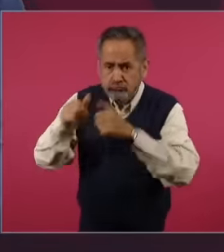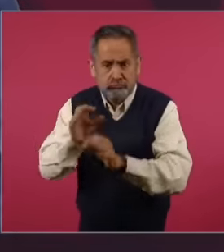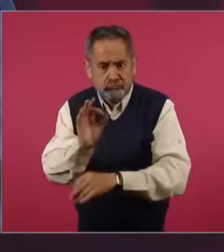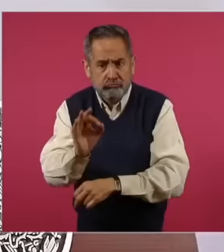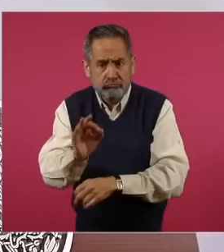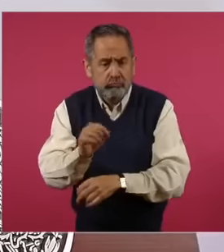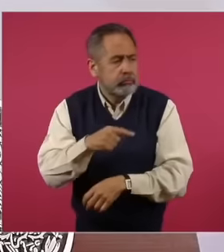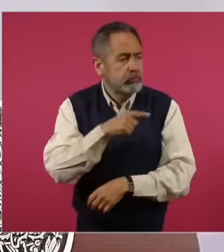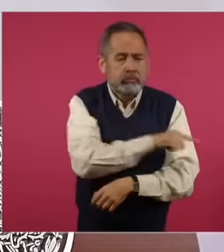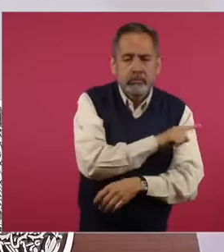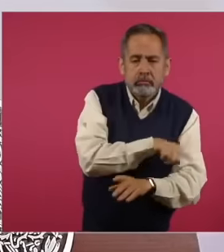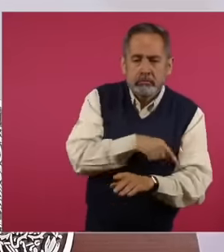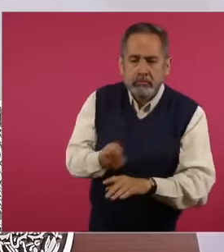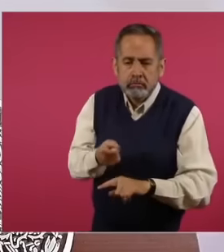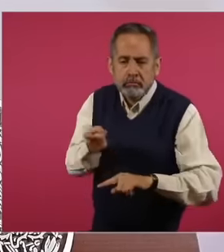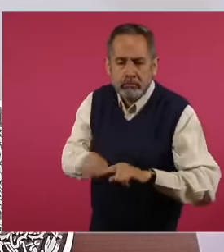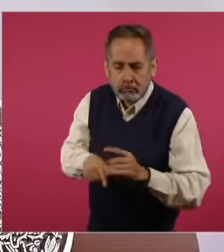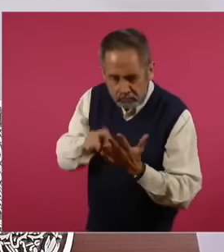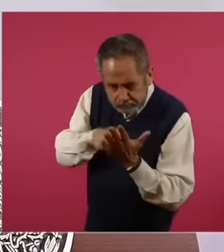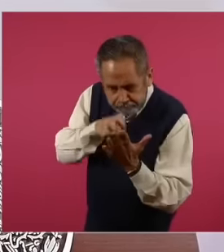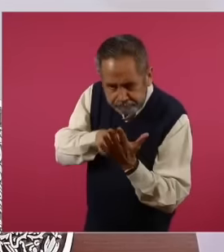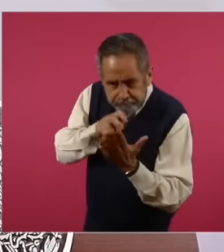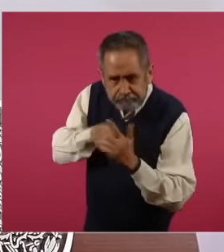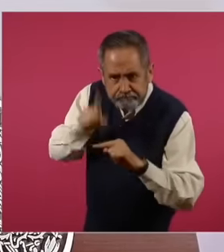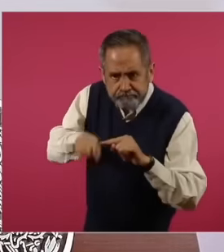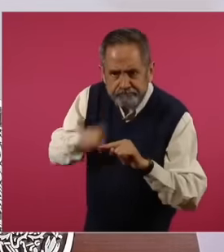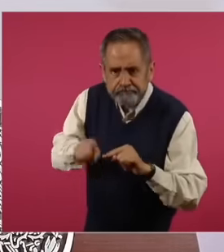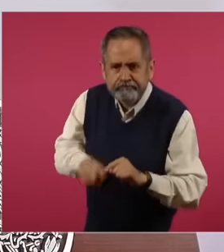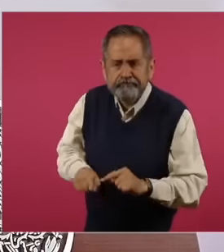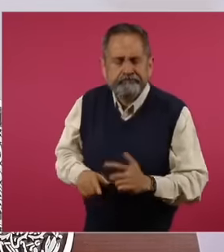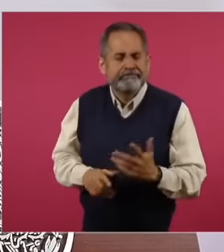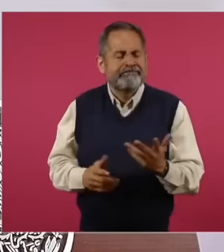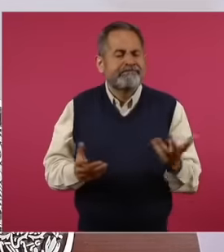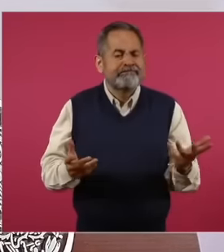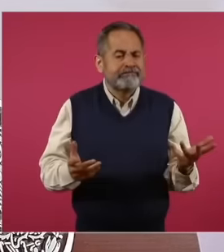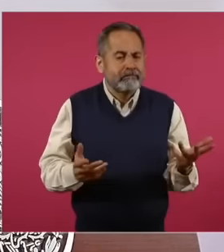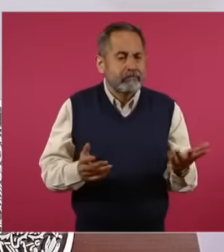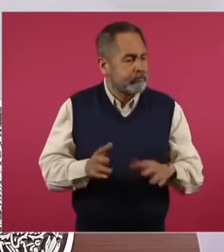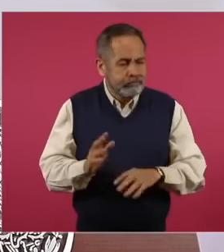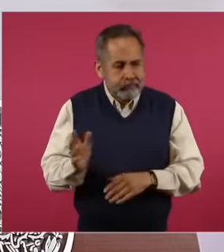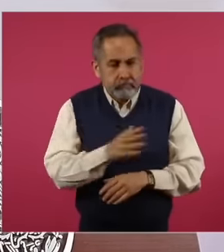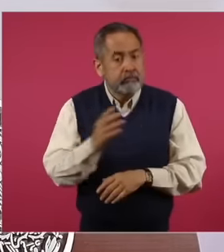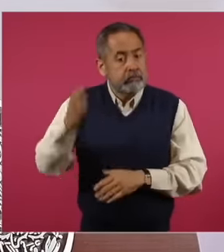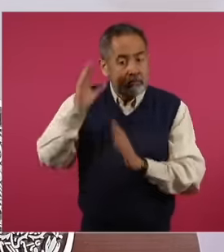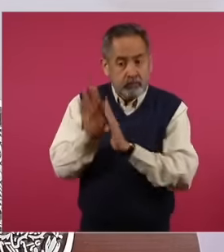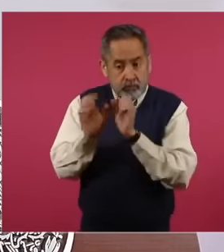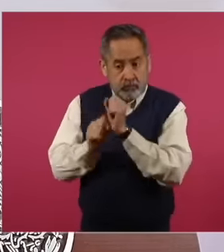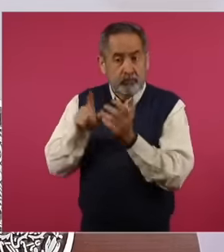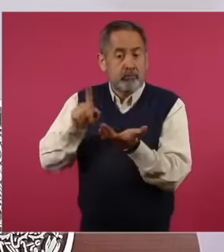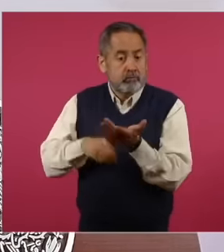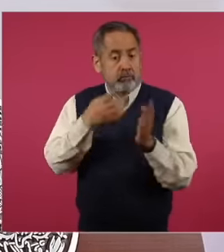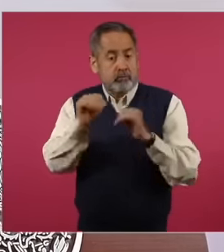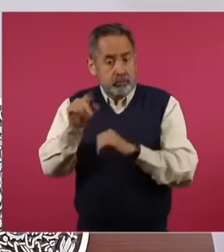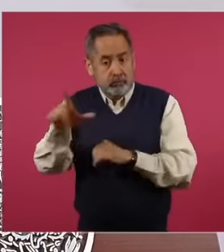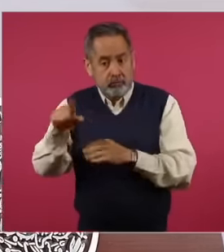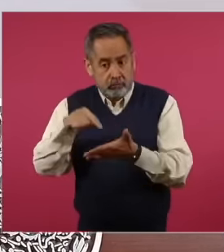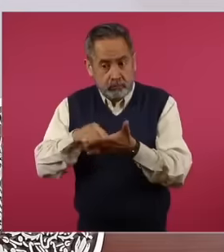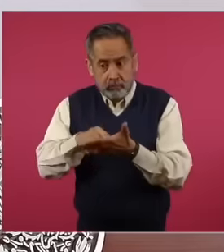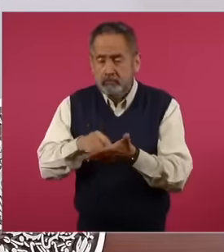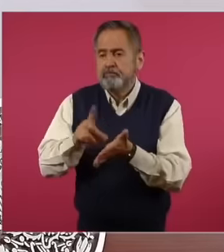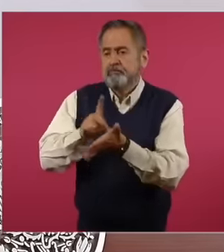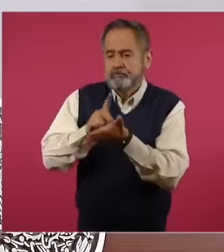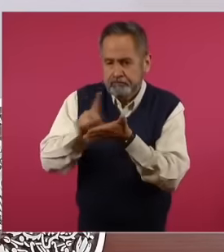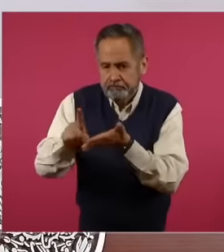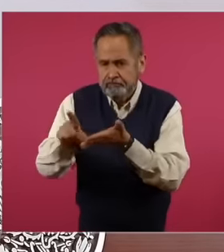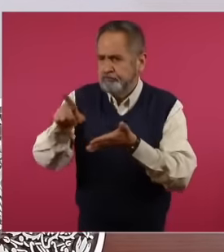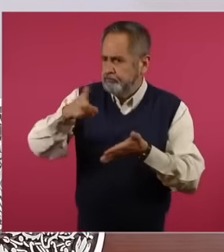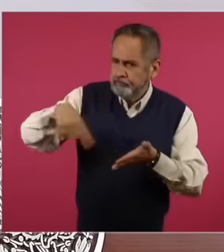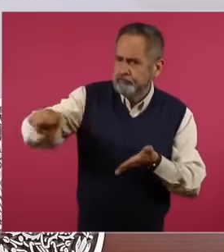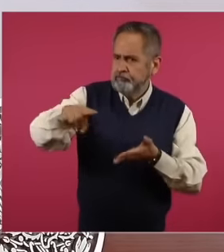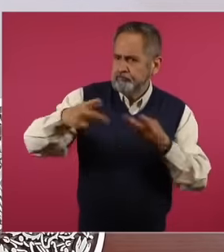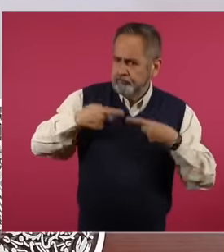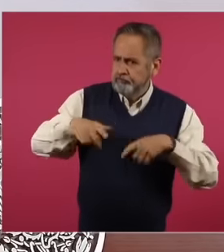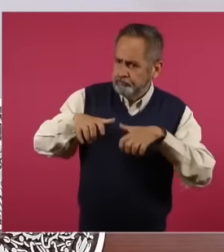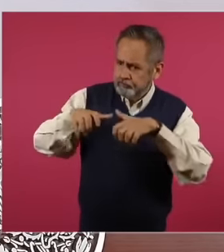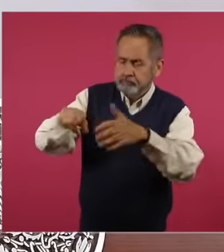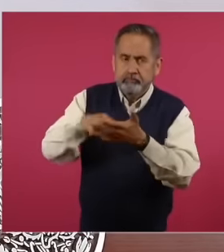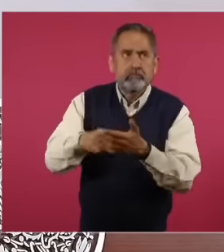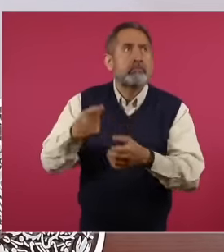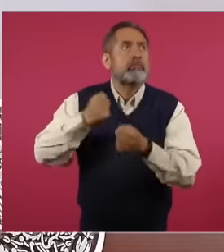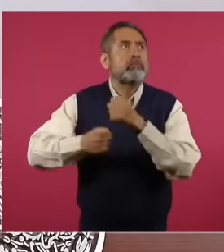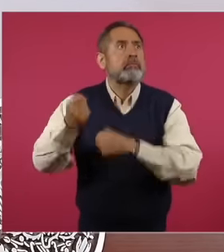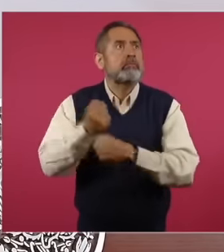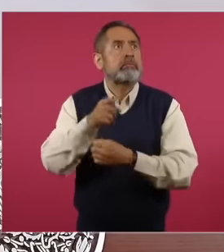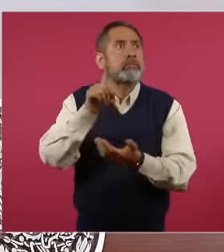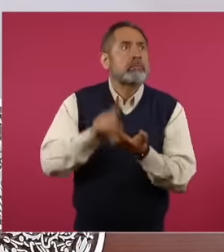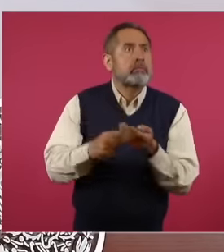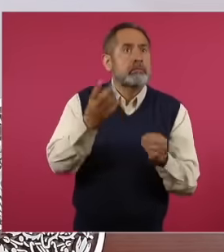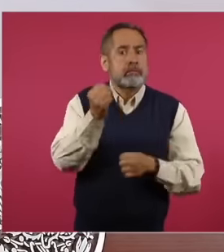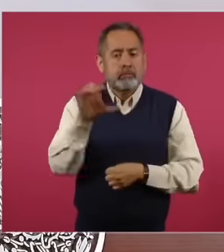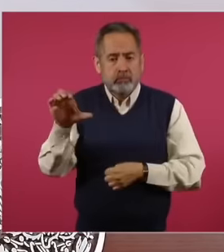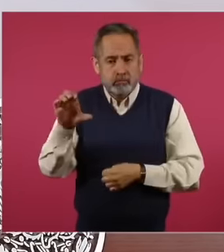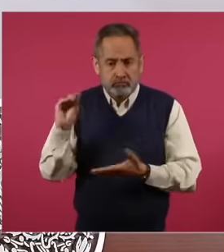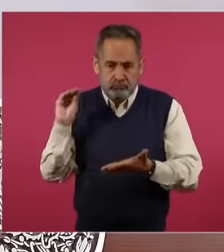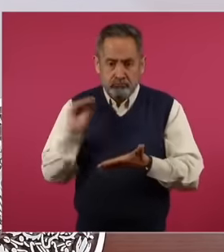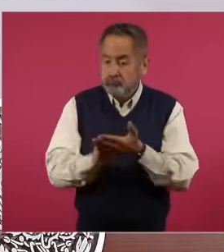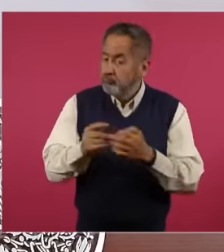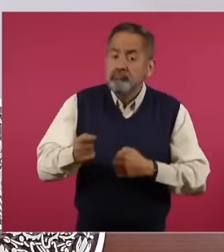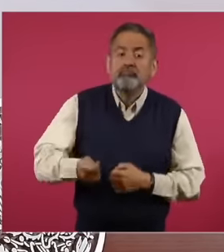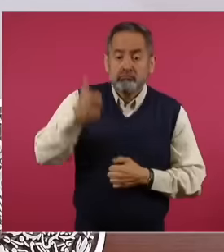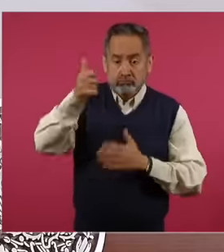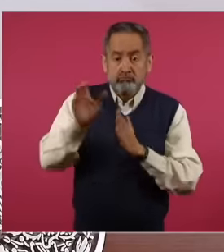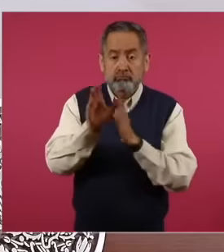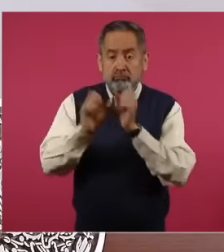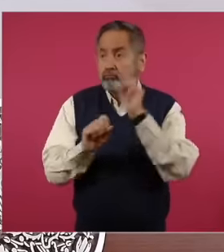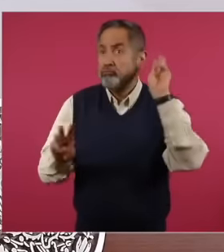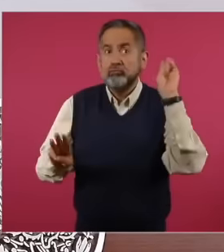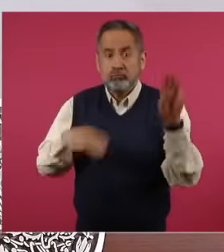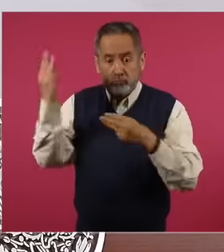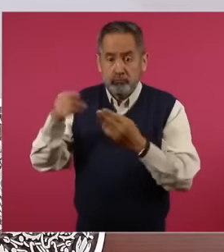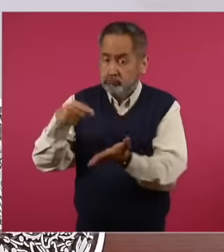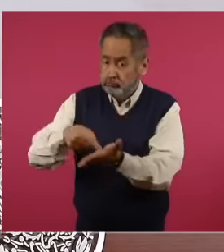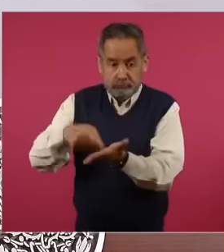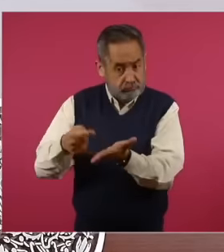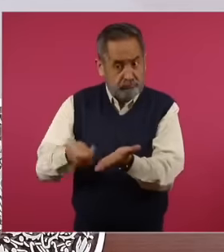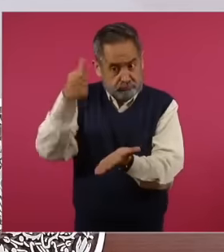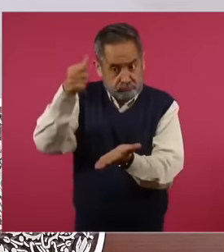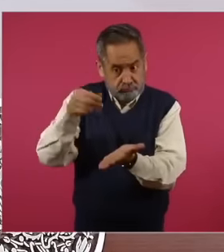that establishes social rights in the 20th century, the first constitution in the world.